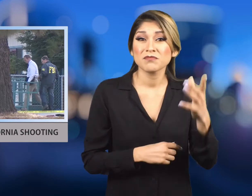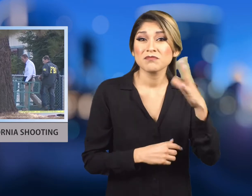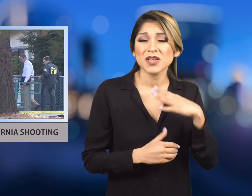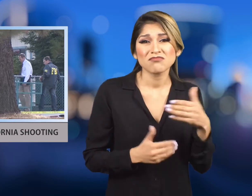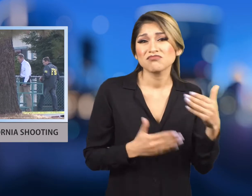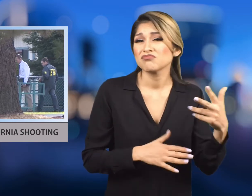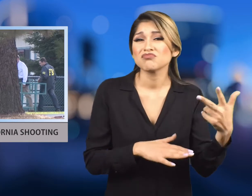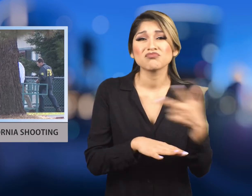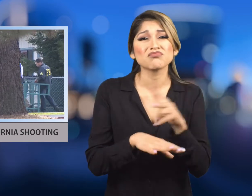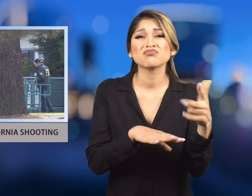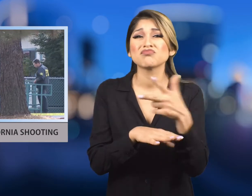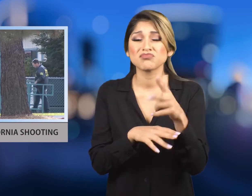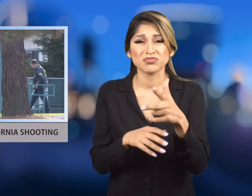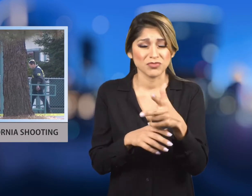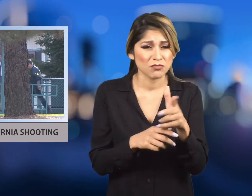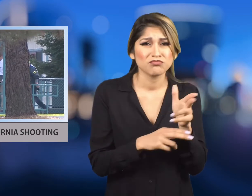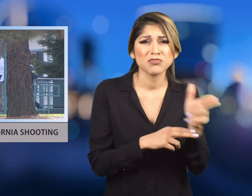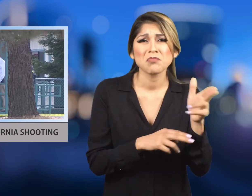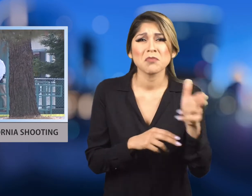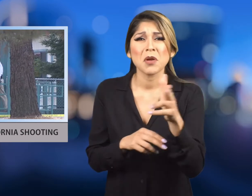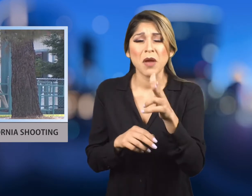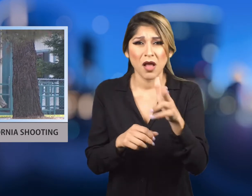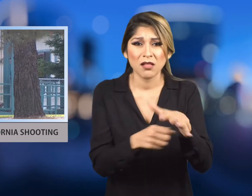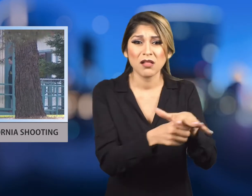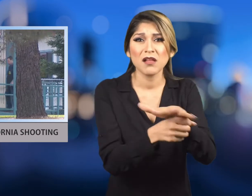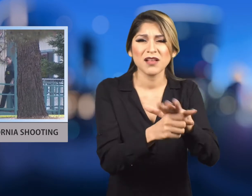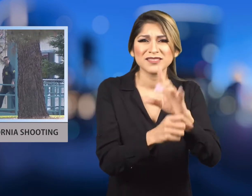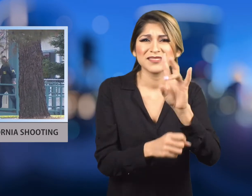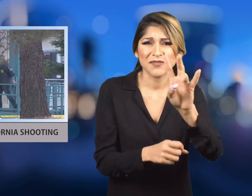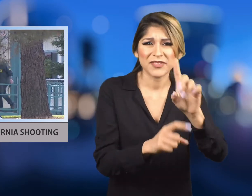gunman went on a shooting spree in seven different